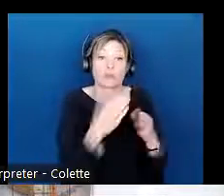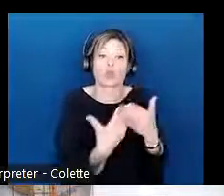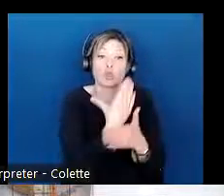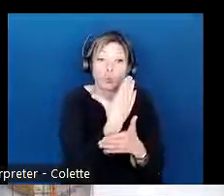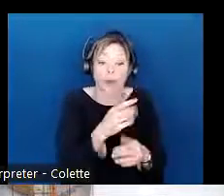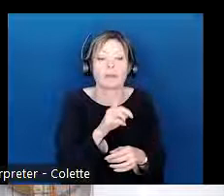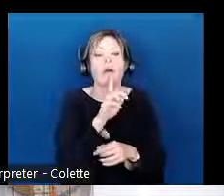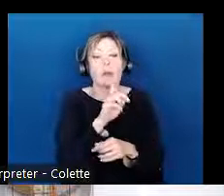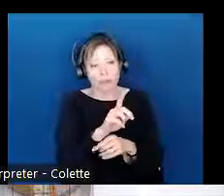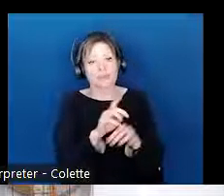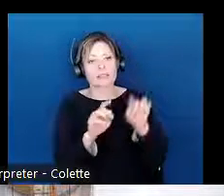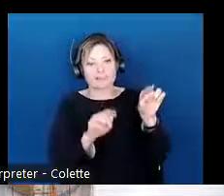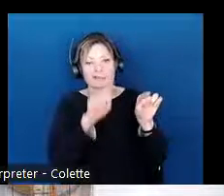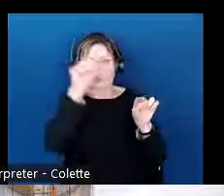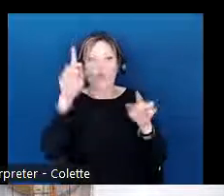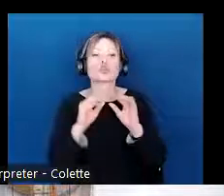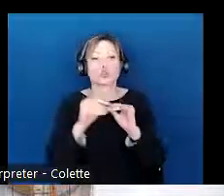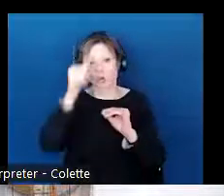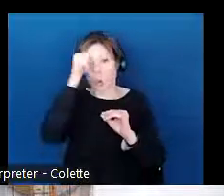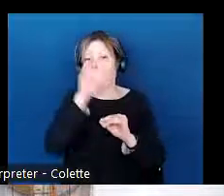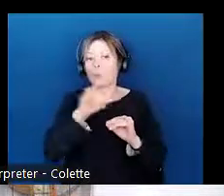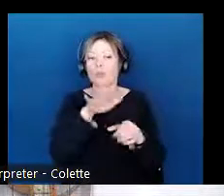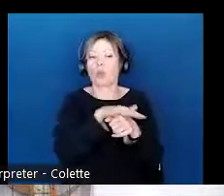to that circular route because a lot of it you can't you can't go on anyway because they want